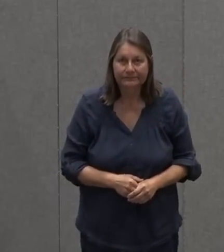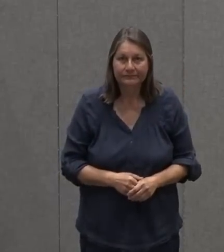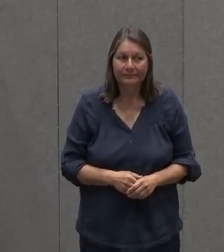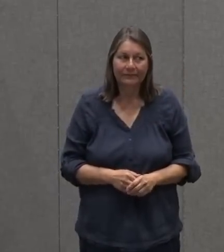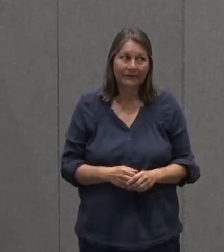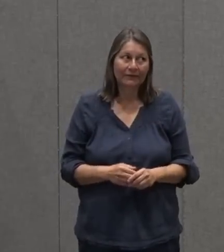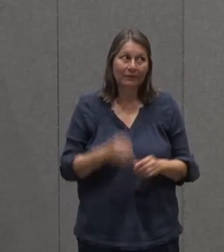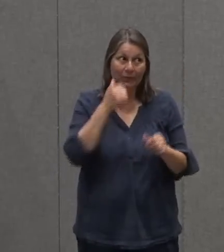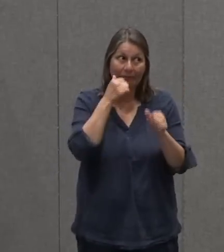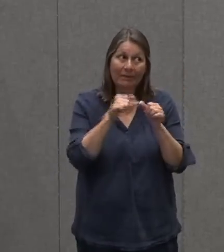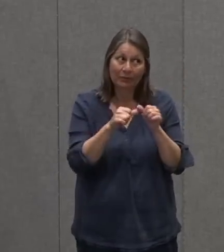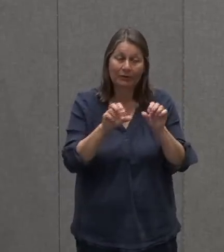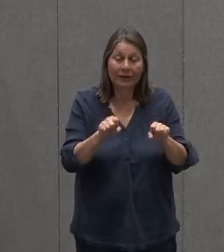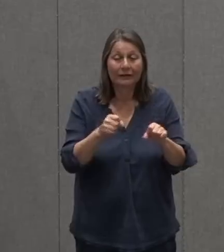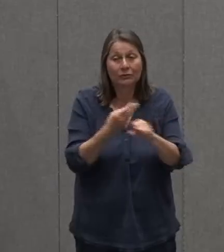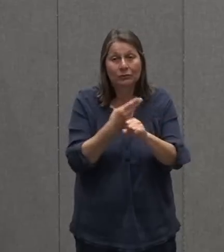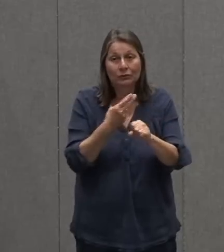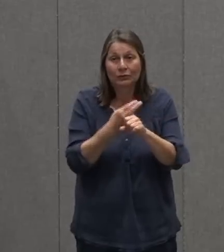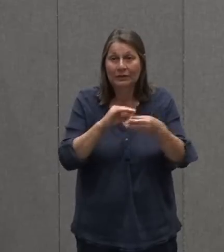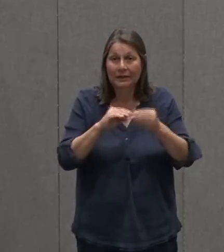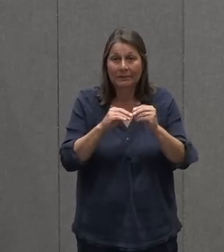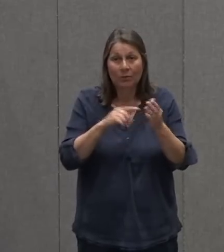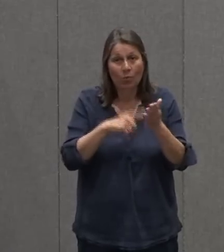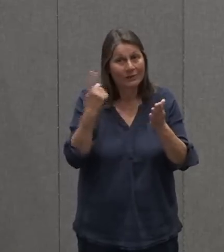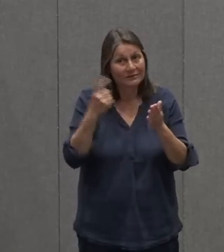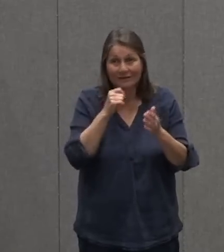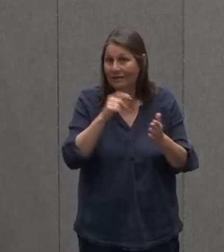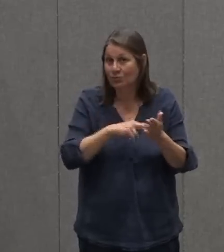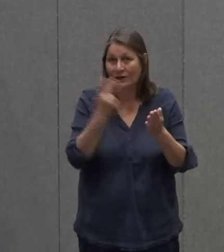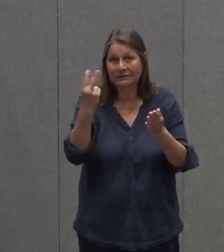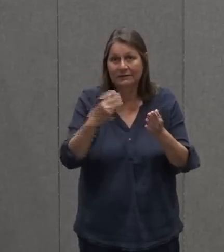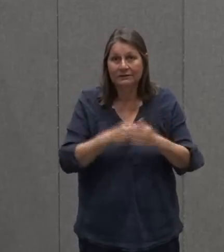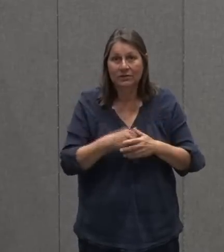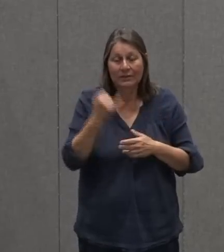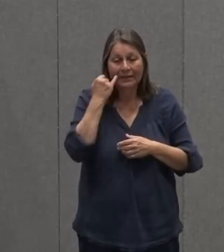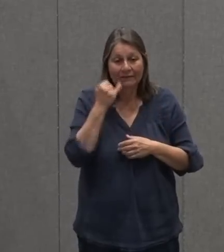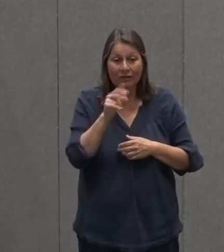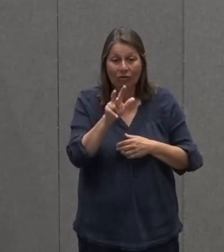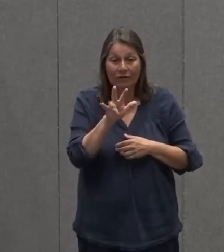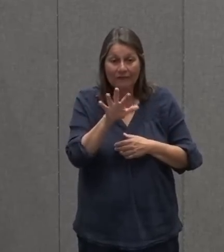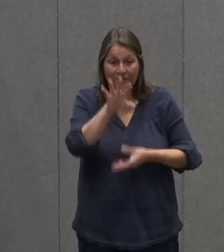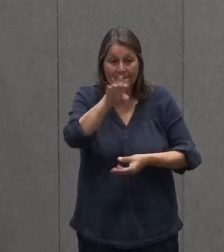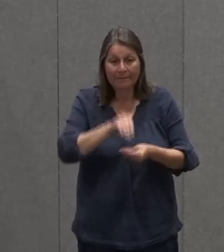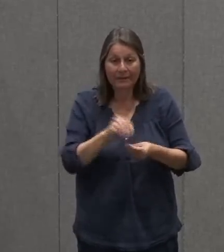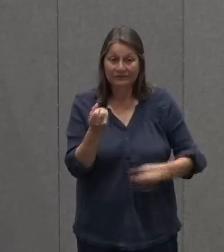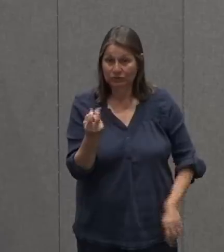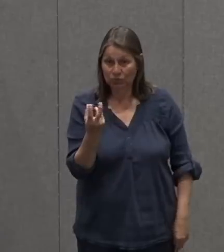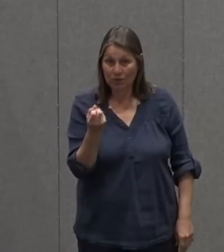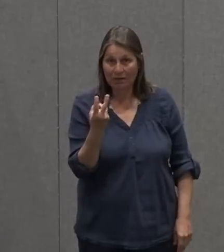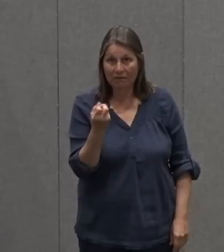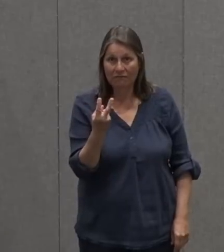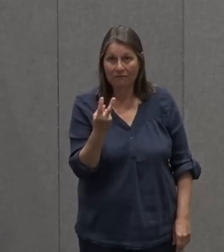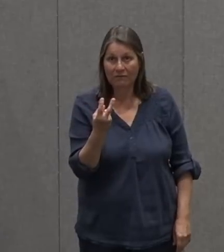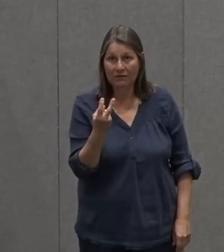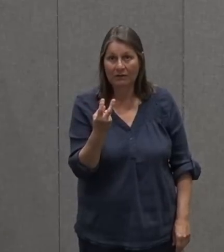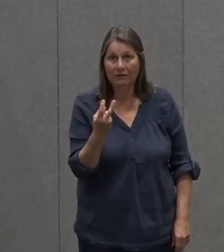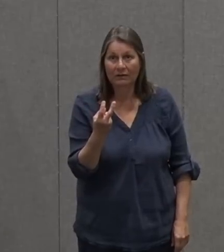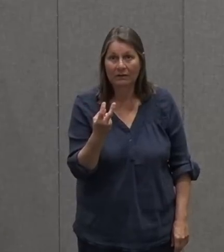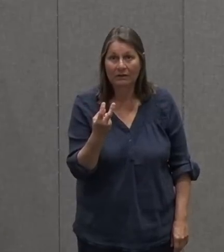I can only use them one time. So, if I had 35 plus 12, I had 30